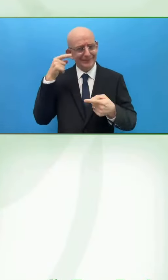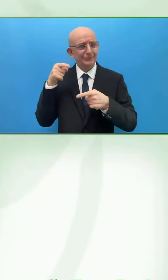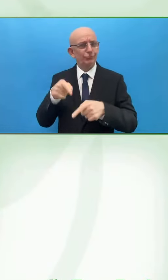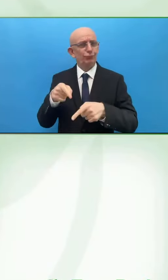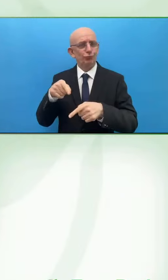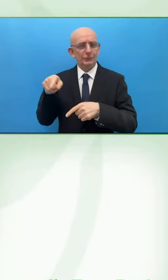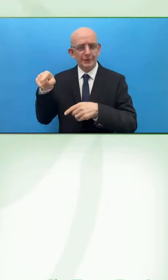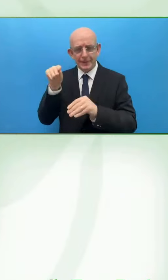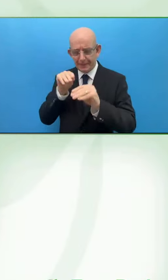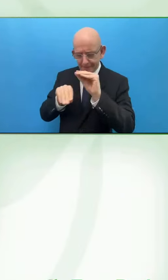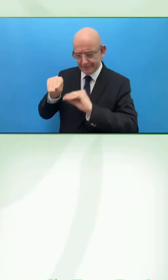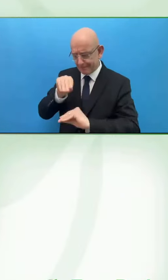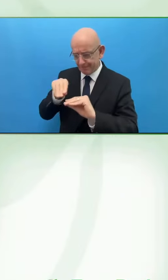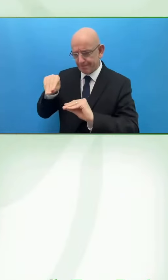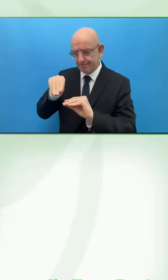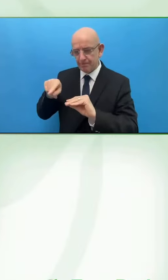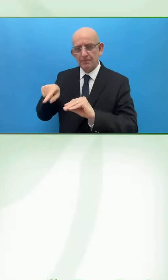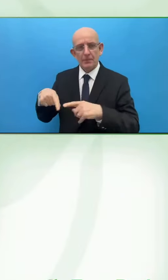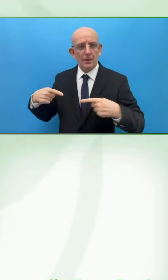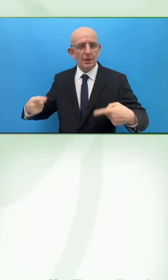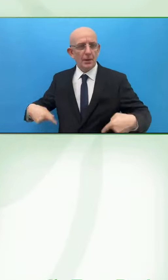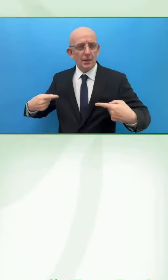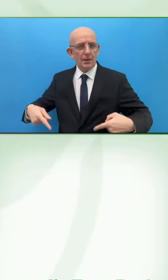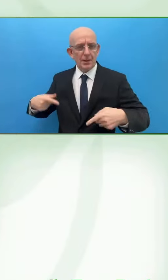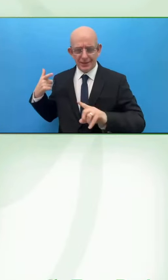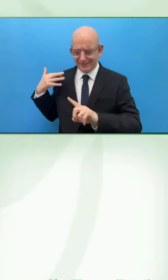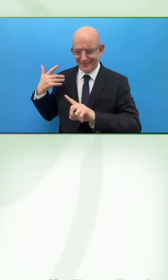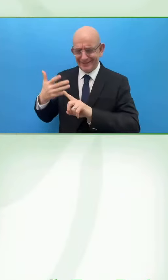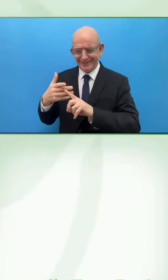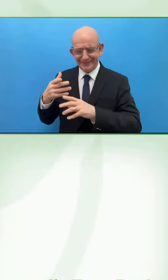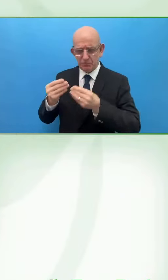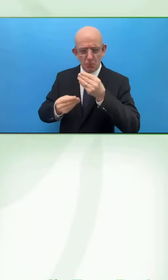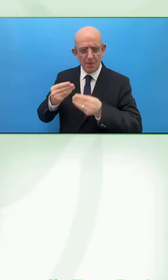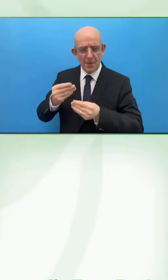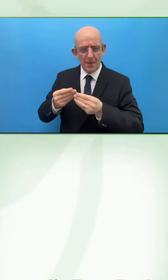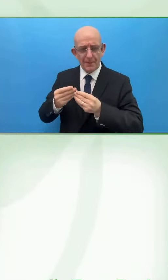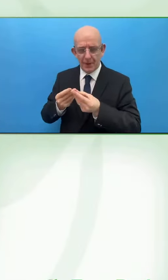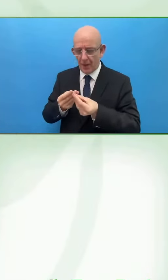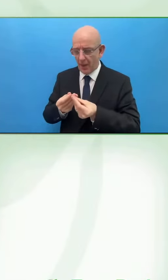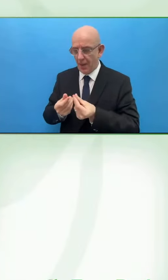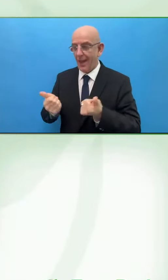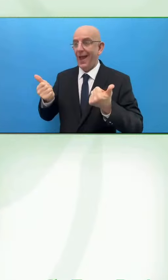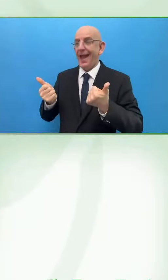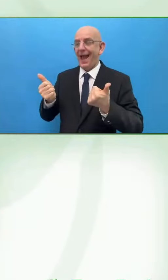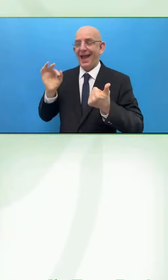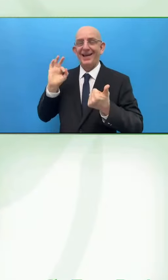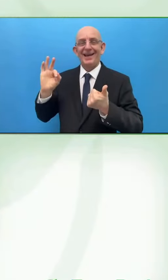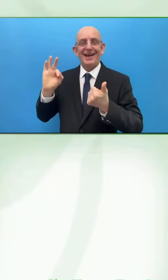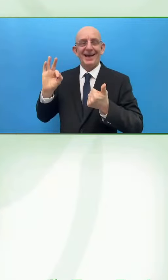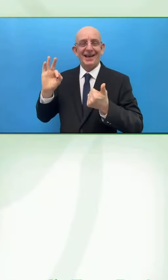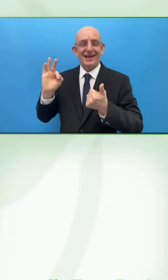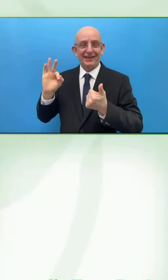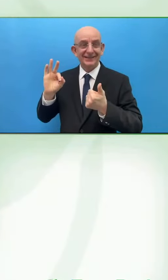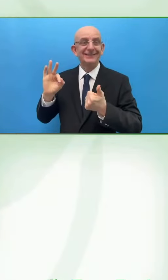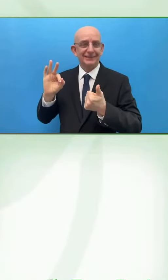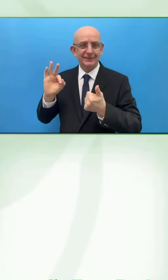He said he's been doing so many like this. The same as Melanie was talking about.